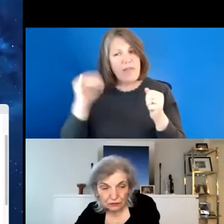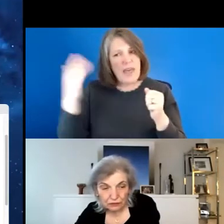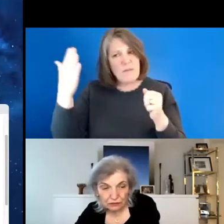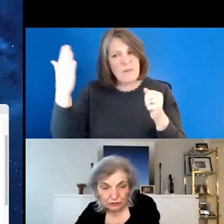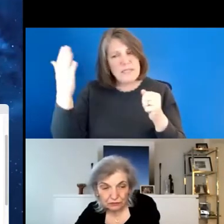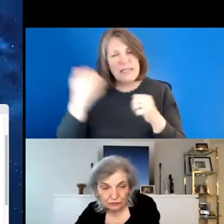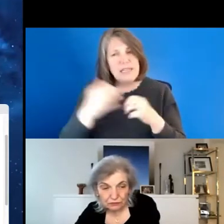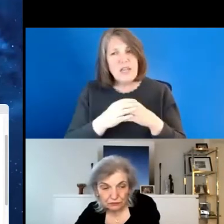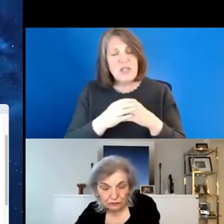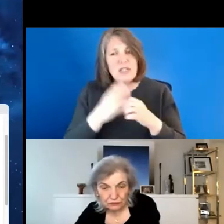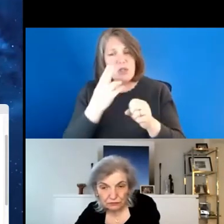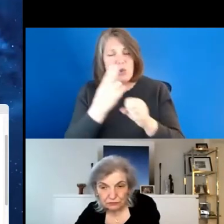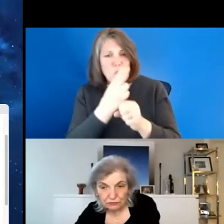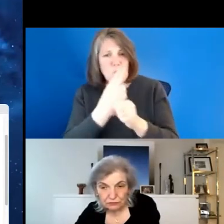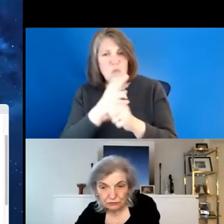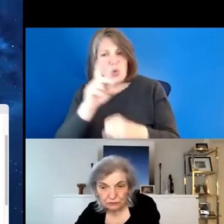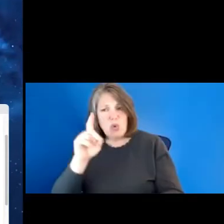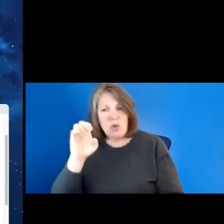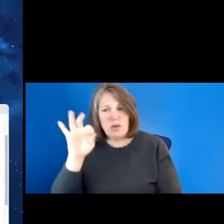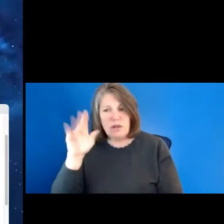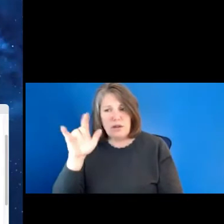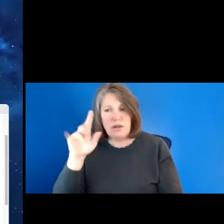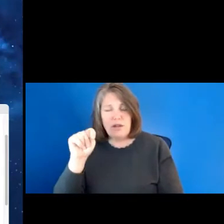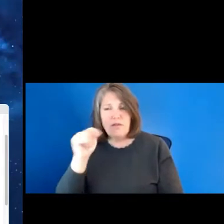use the default 17:09:47 color. This is the default color